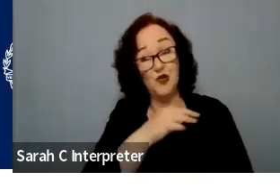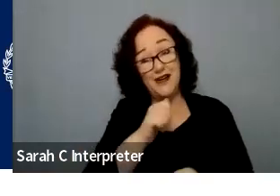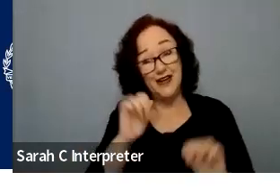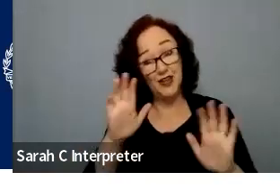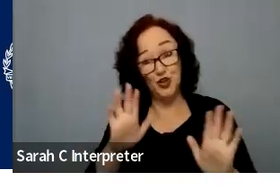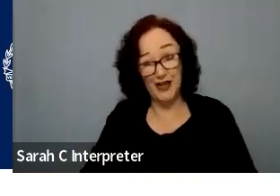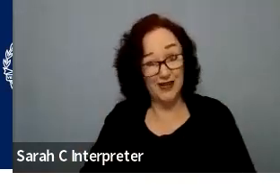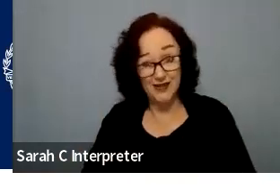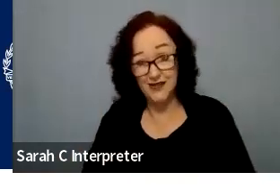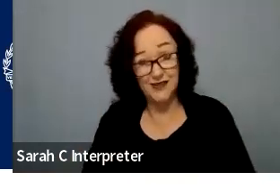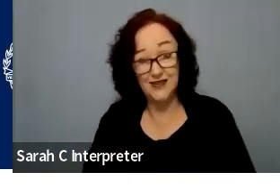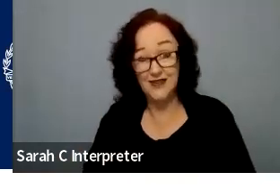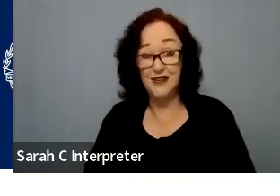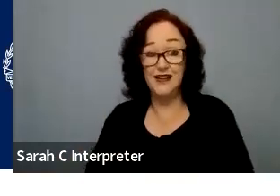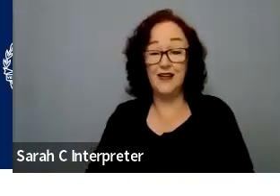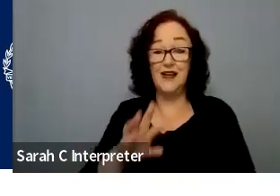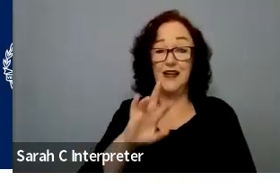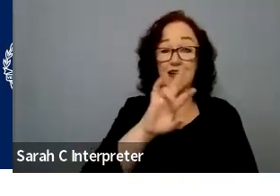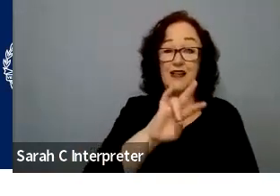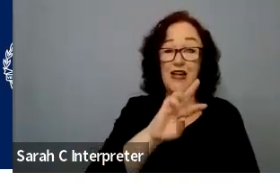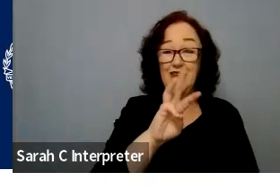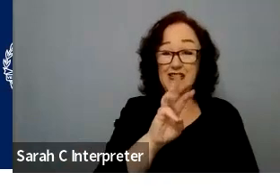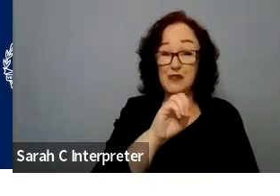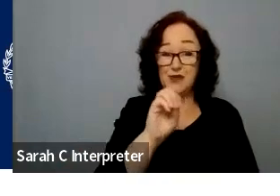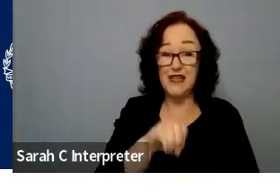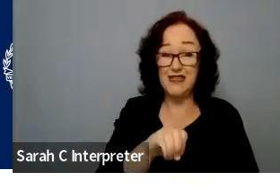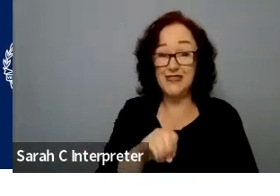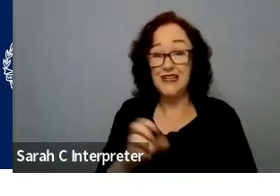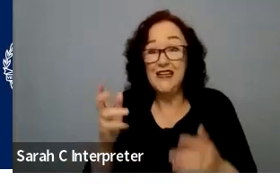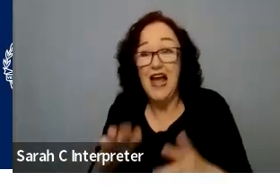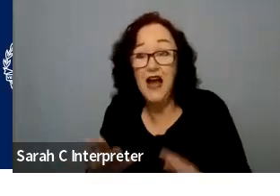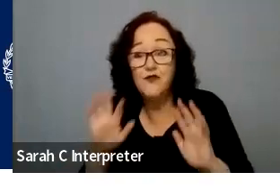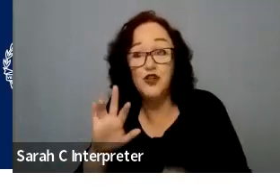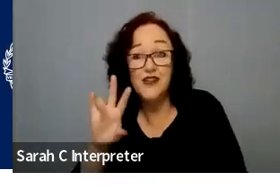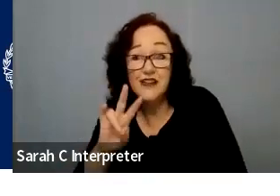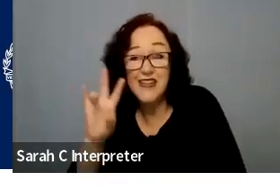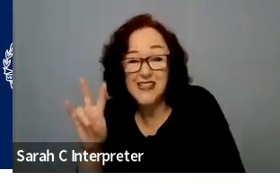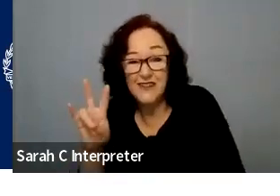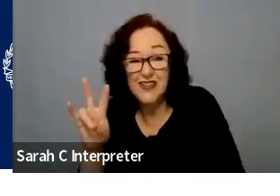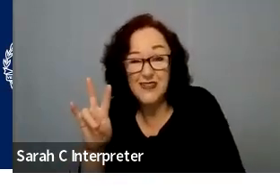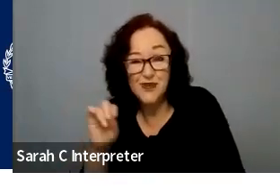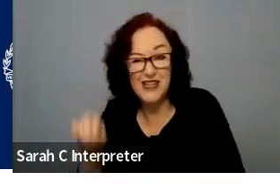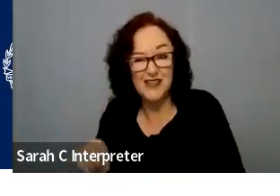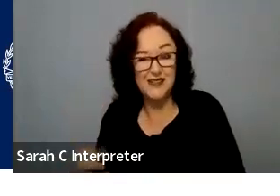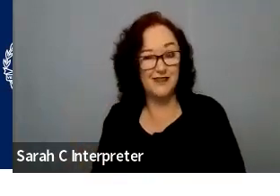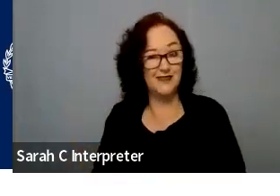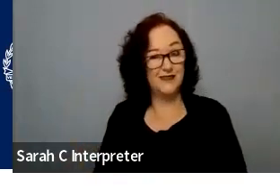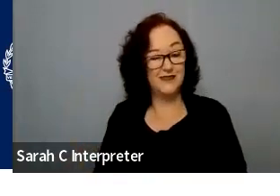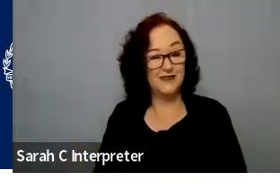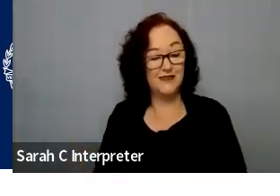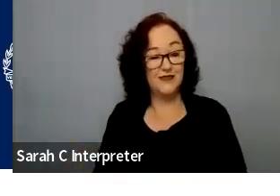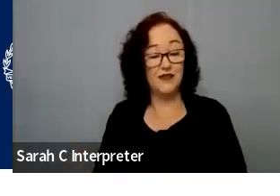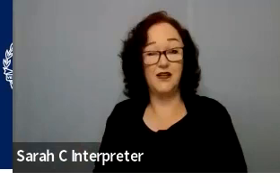got 76 percent and on the post-test 77 percent, and looking over the results they tended to miss